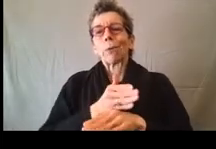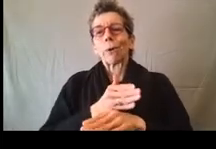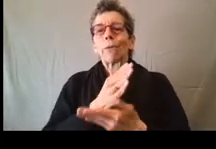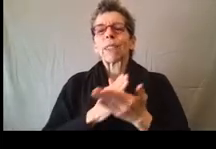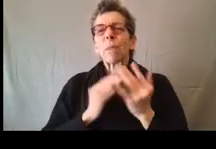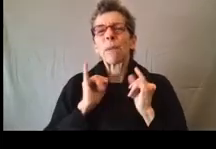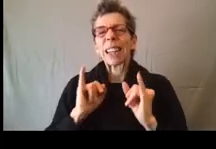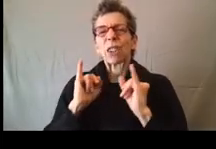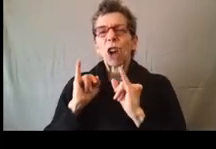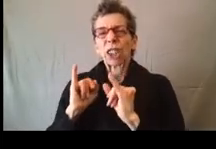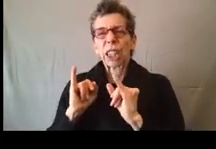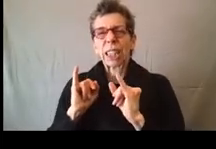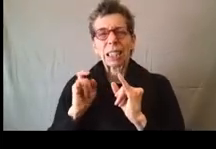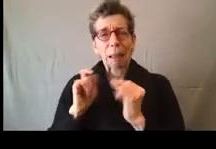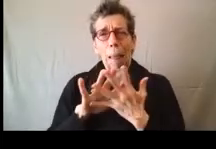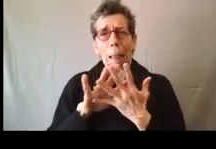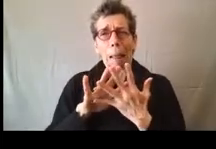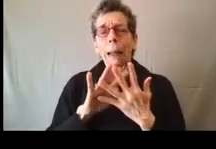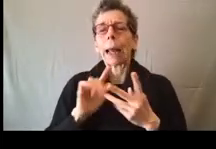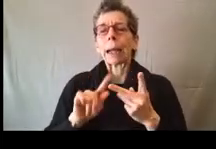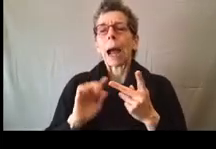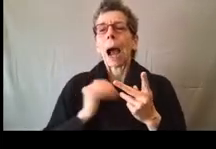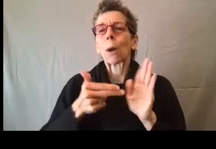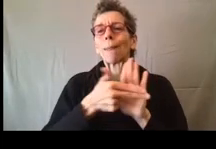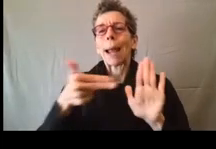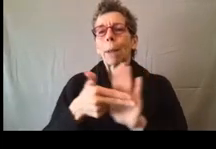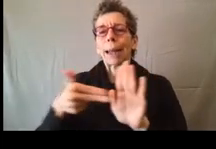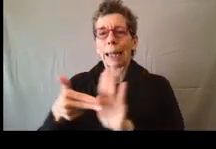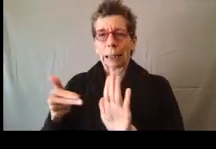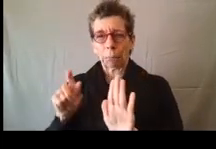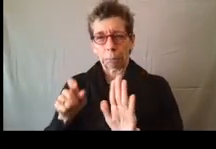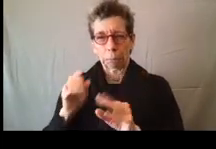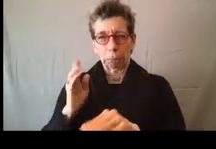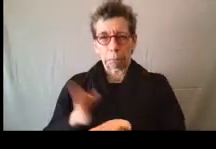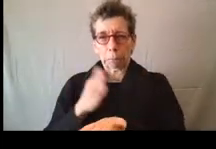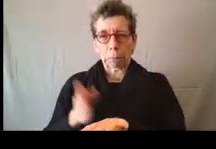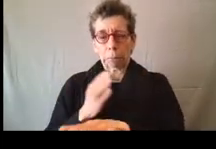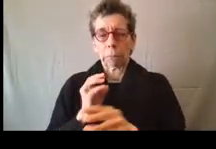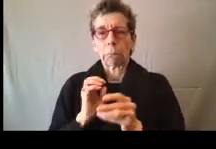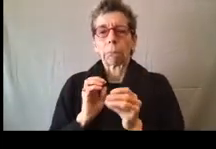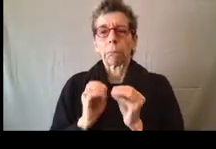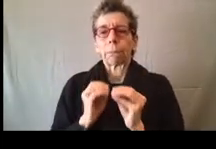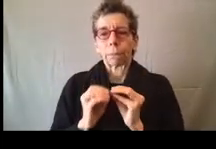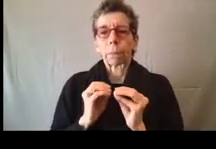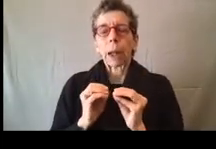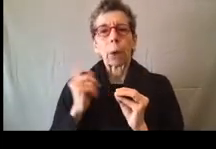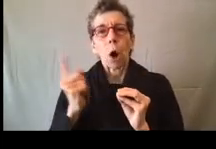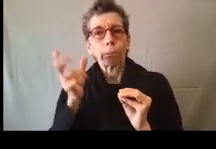page and our legend labeling. We will continue to conduct user data, updated toolkits and